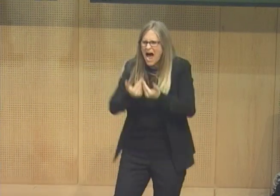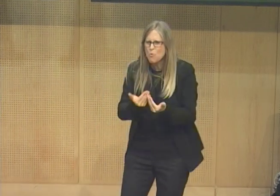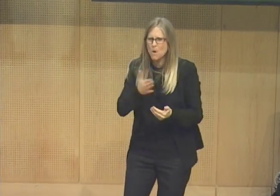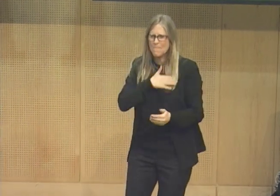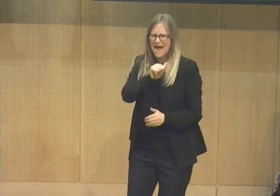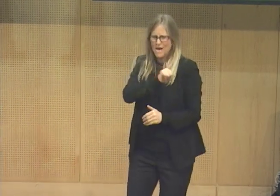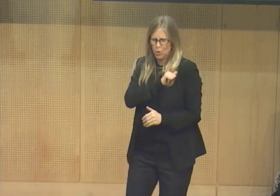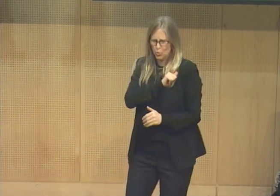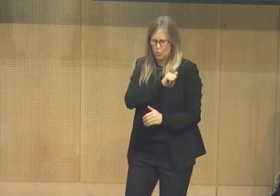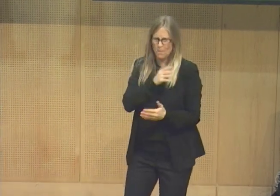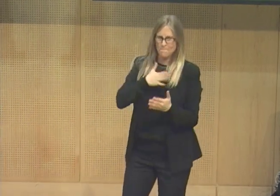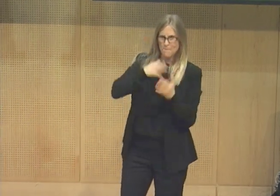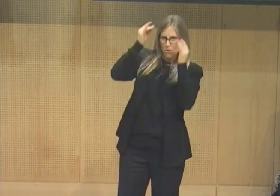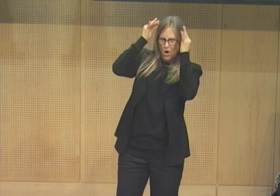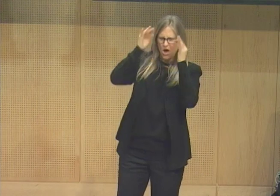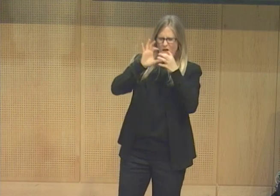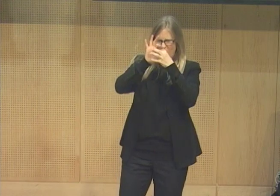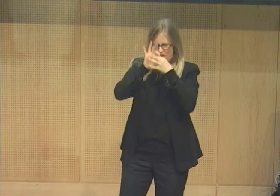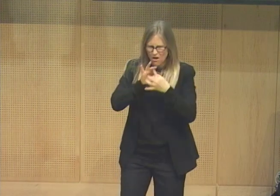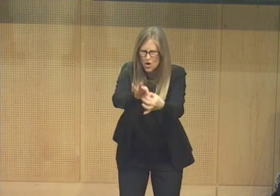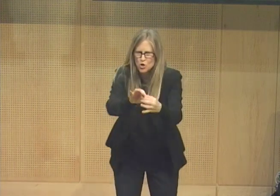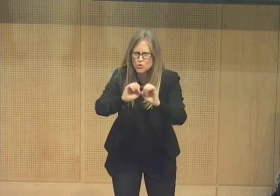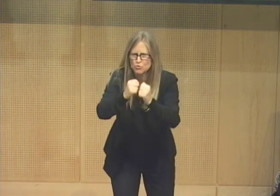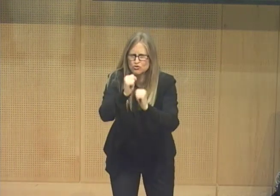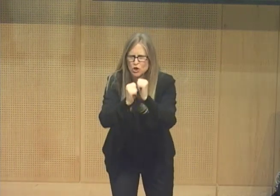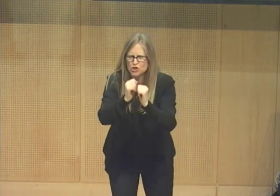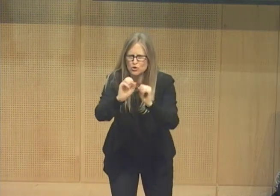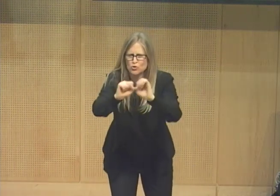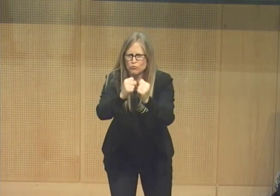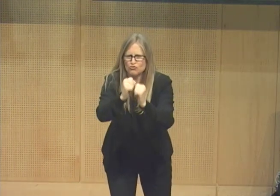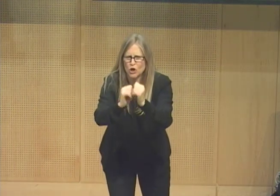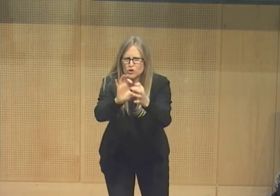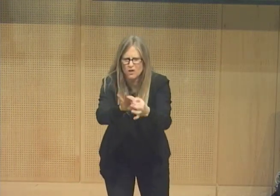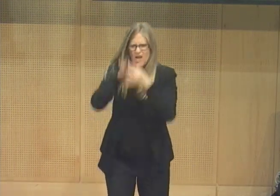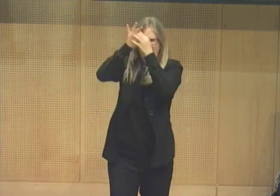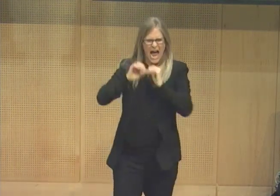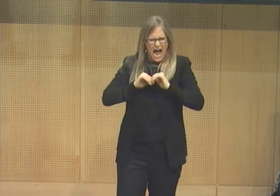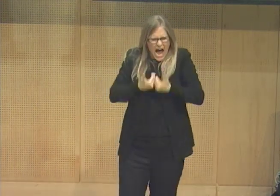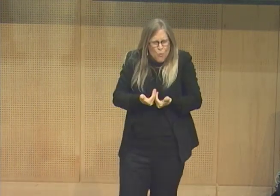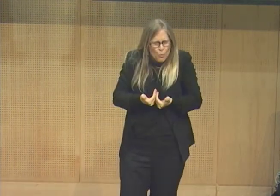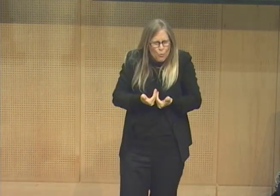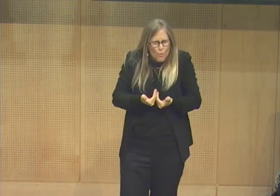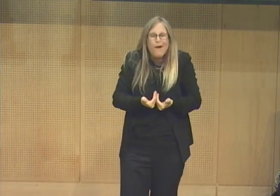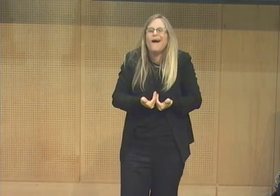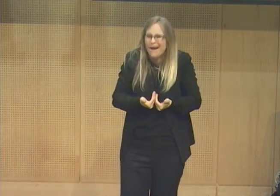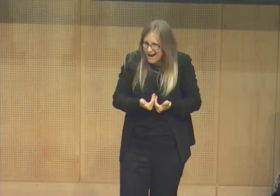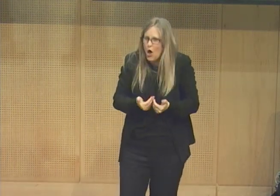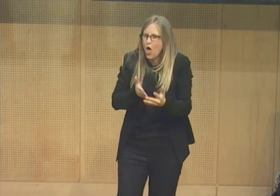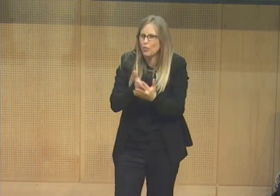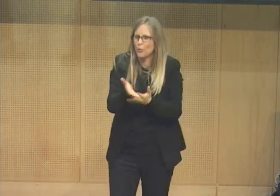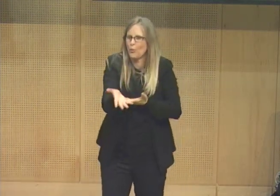So how can my attitude be seen within a social structure? It can be seen